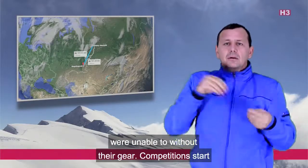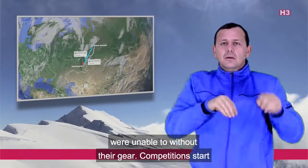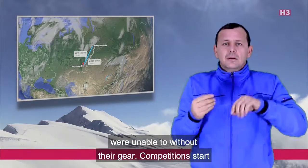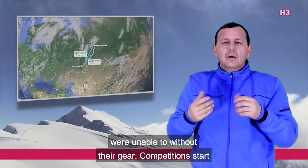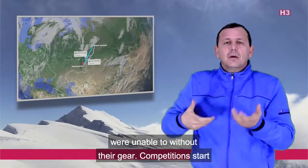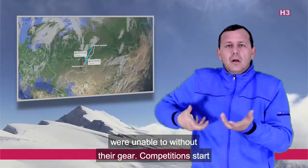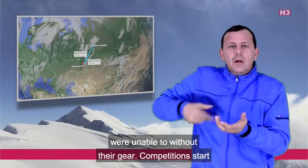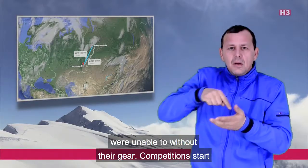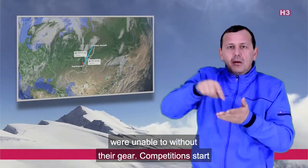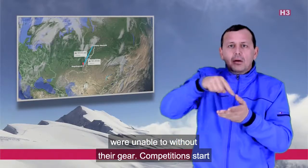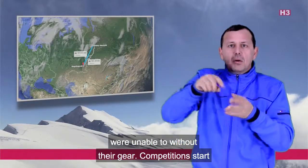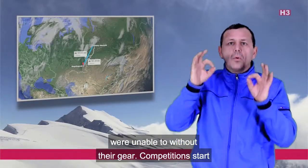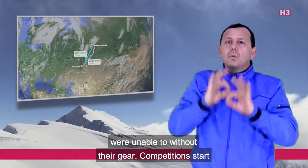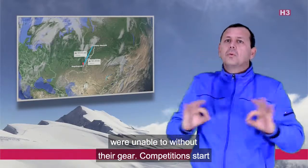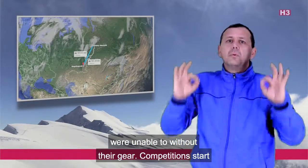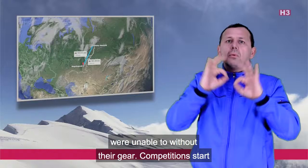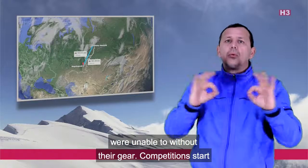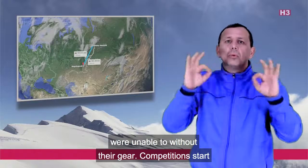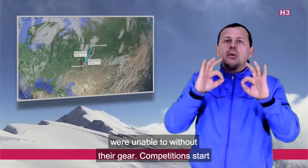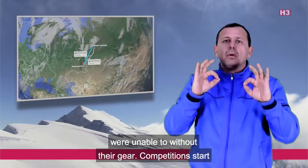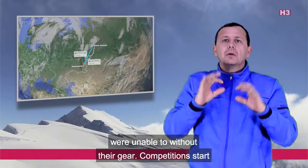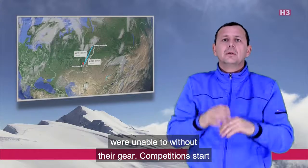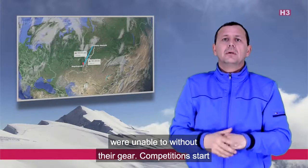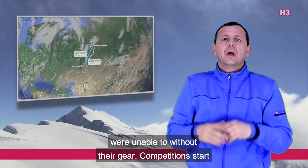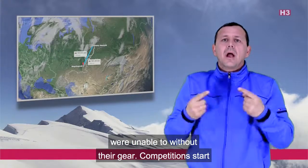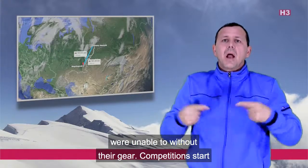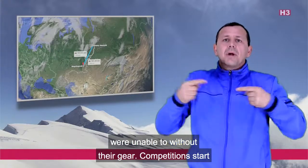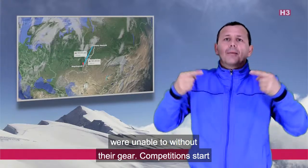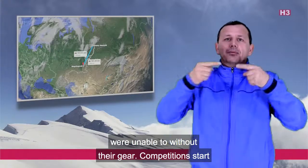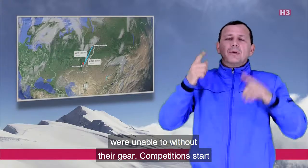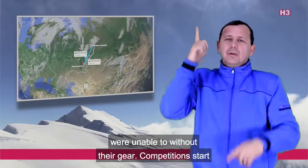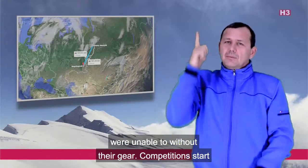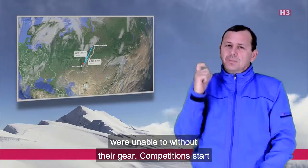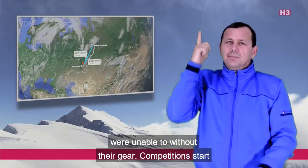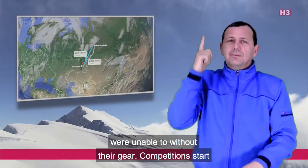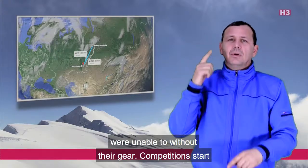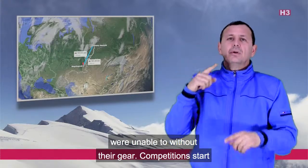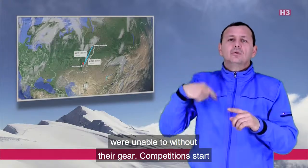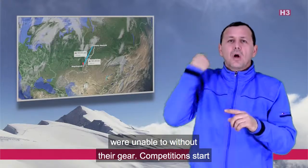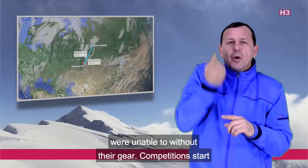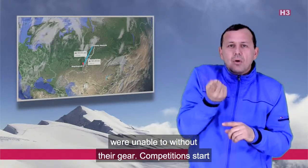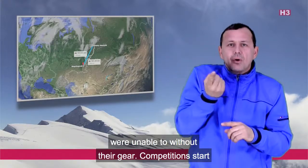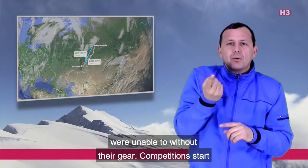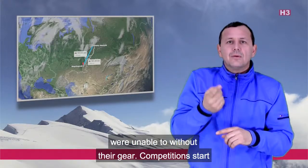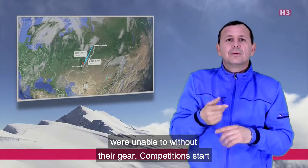were unable to without their gear. Competitions start